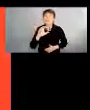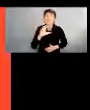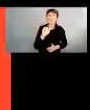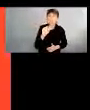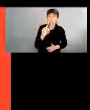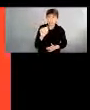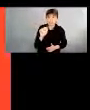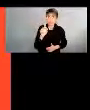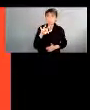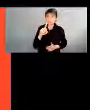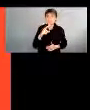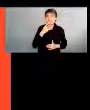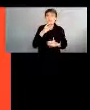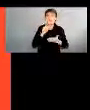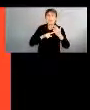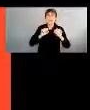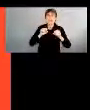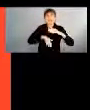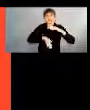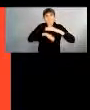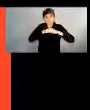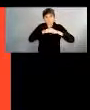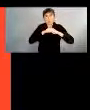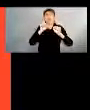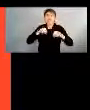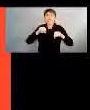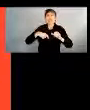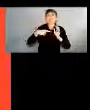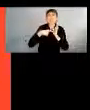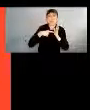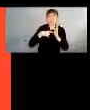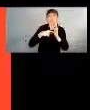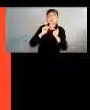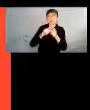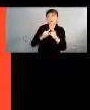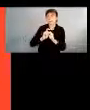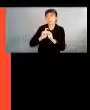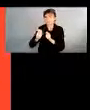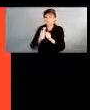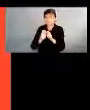maximum amounts that we are currently able to provide toward each of our granting programs.